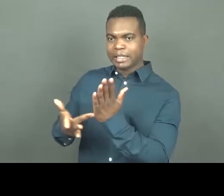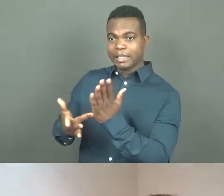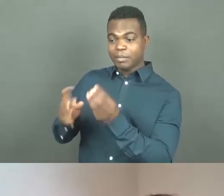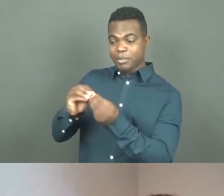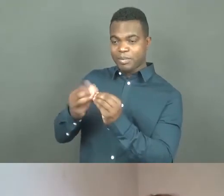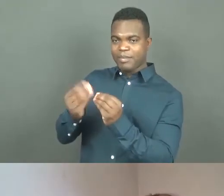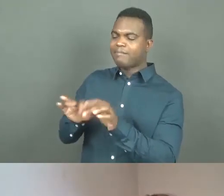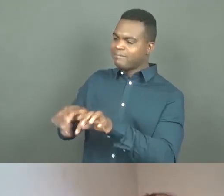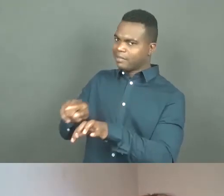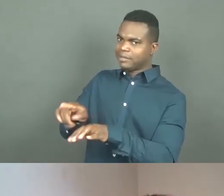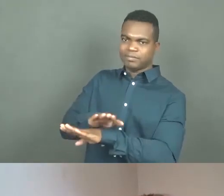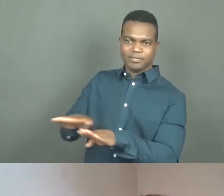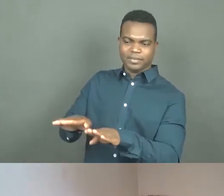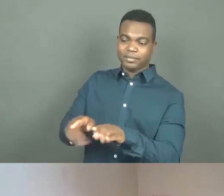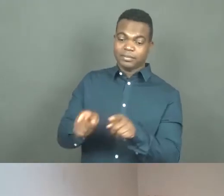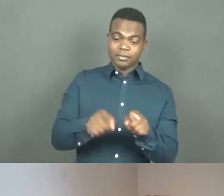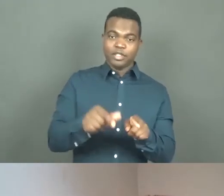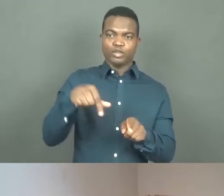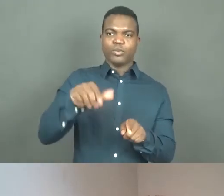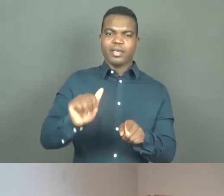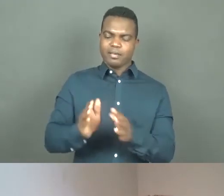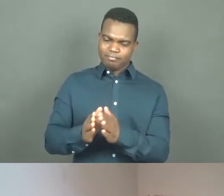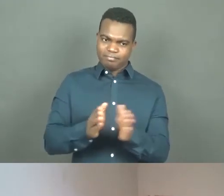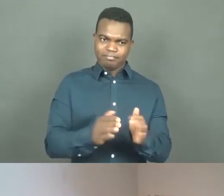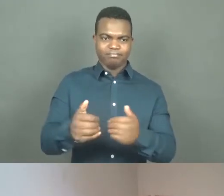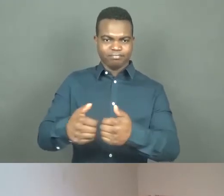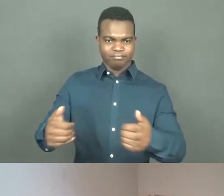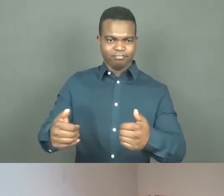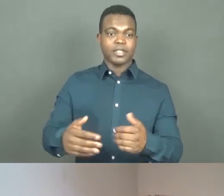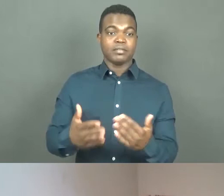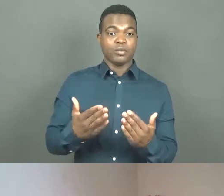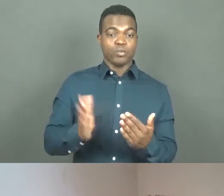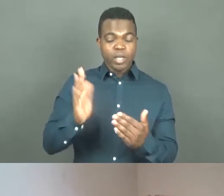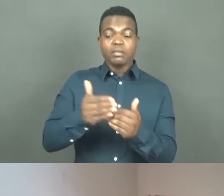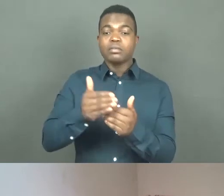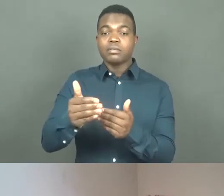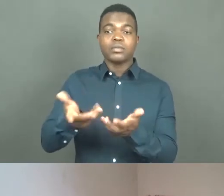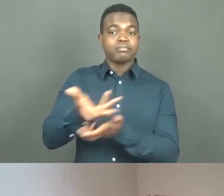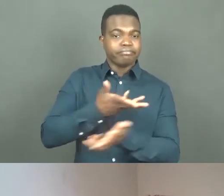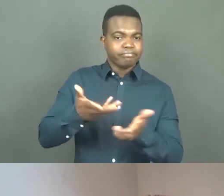for a quick introduction. Christian, Polly, and Laisa,